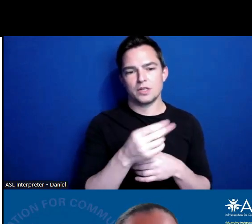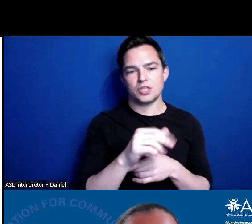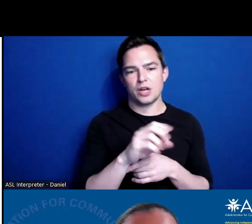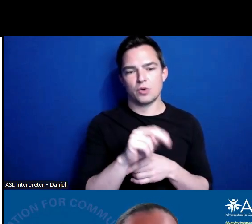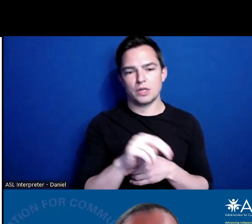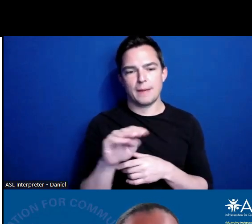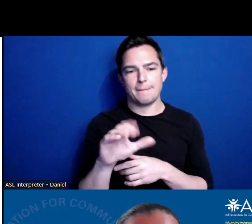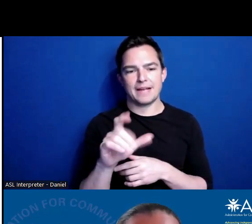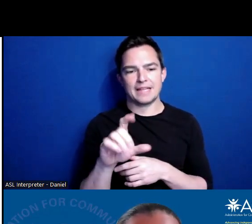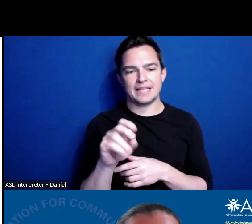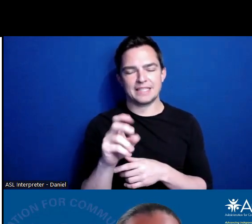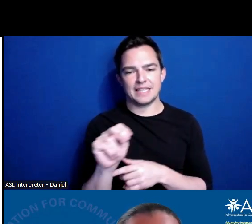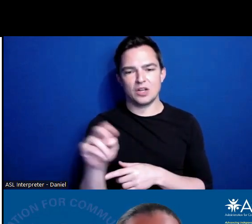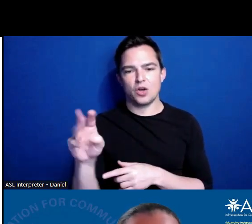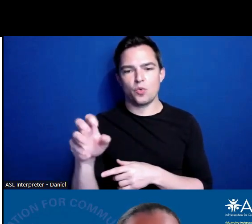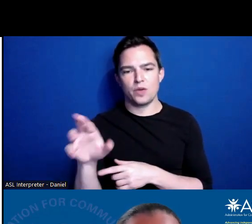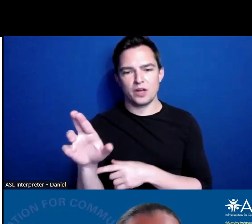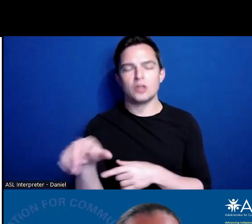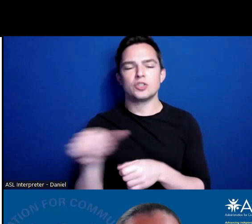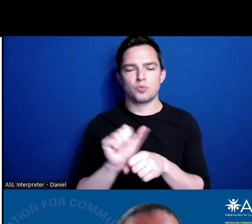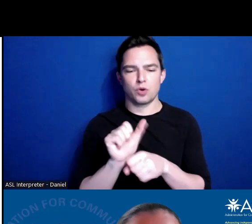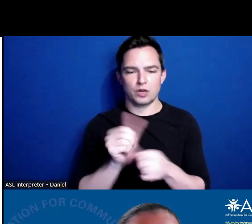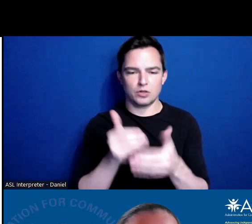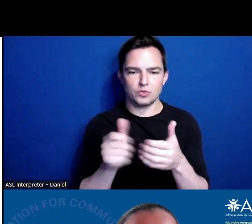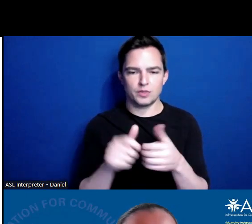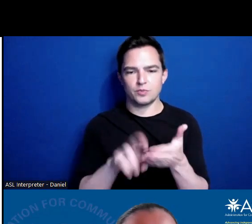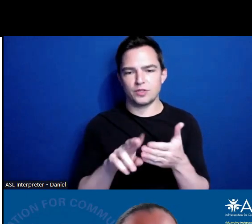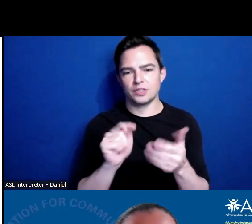who has worked very closely with this research team, was also invited to participate, but due to